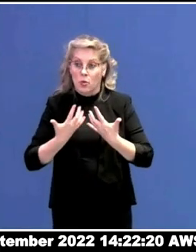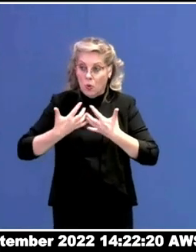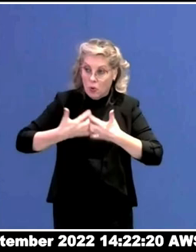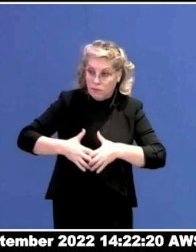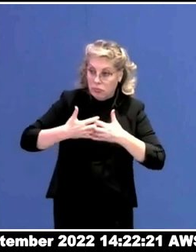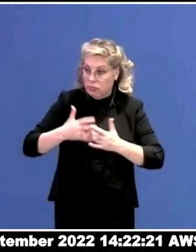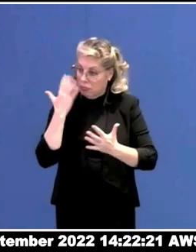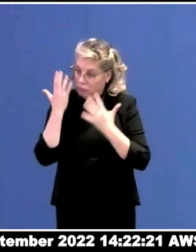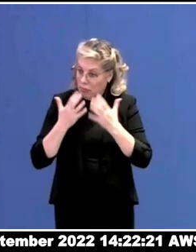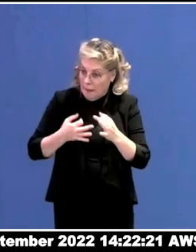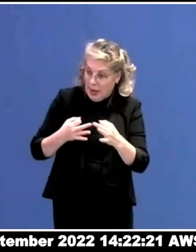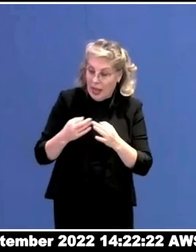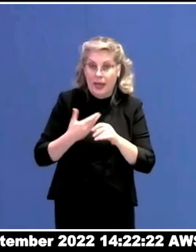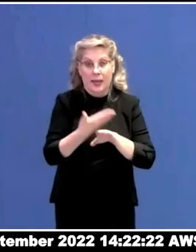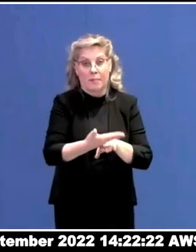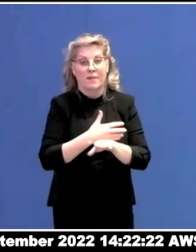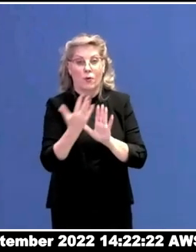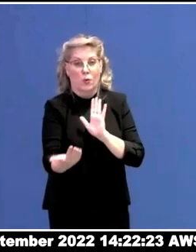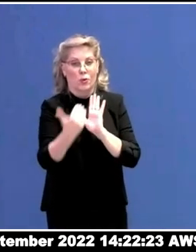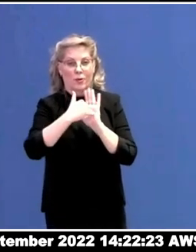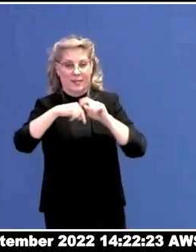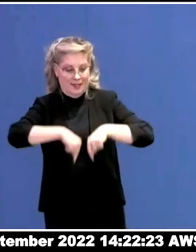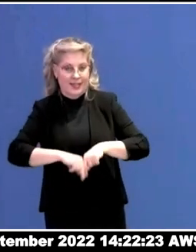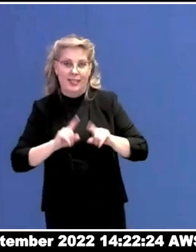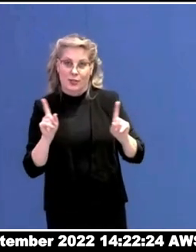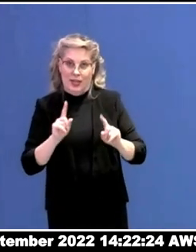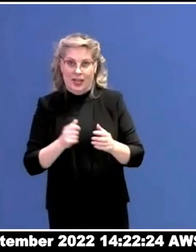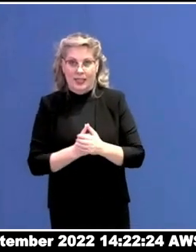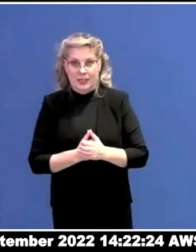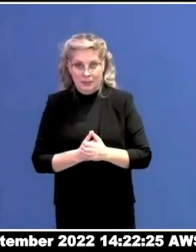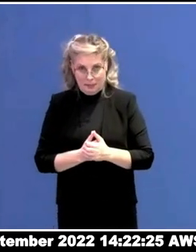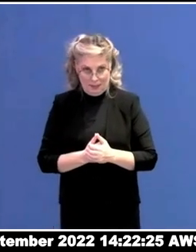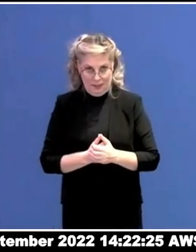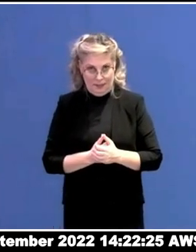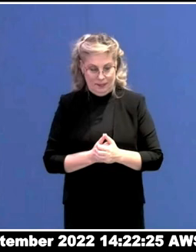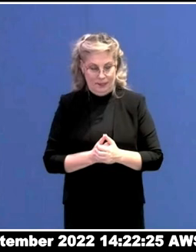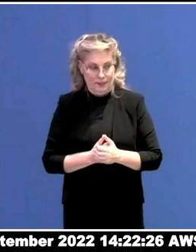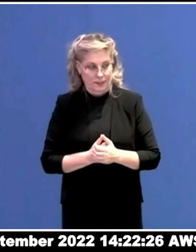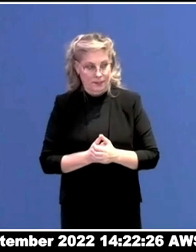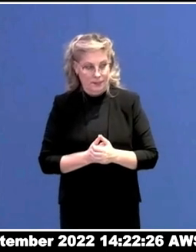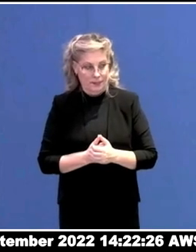to the Royal Commission. So, thank you very much, Ms Sharma, continue to enjoy Mauritius.